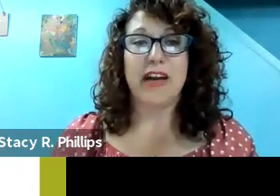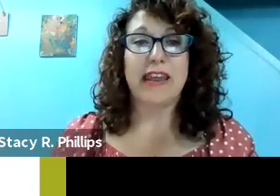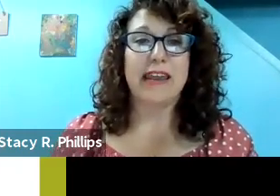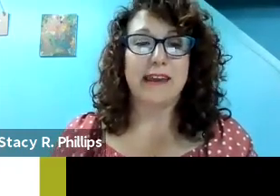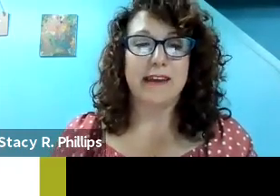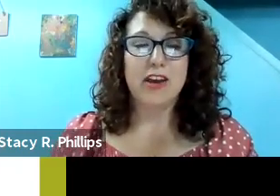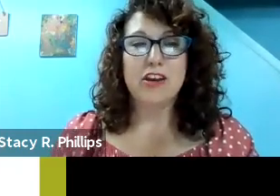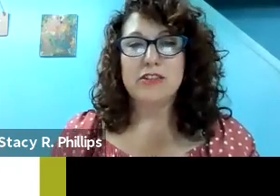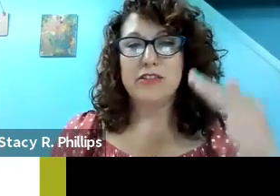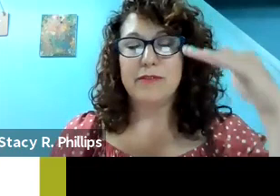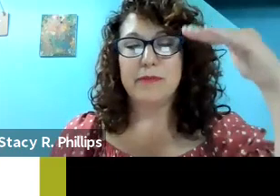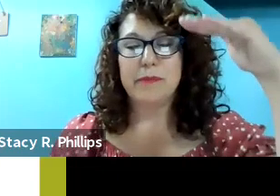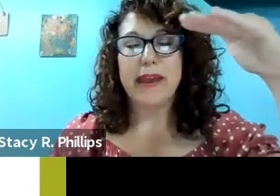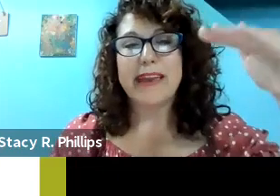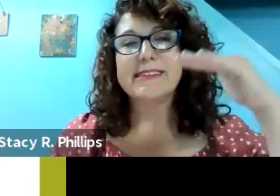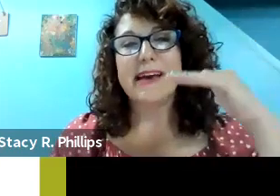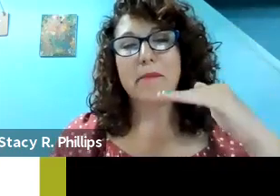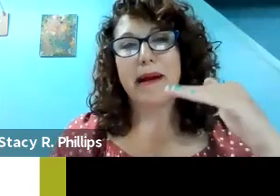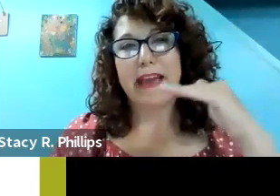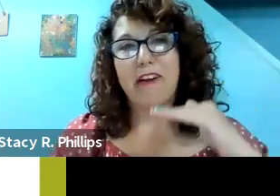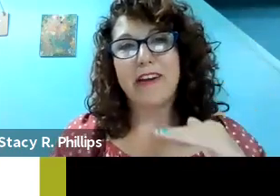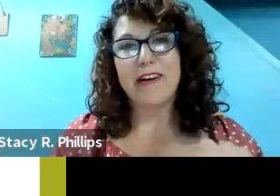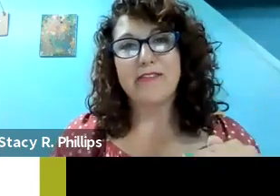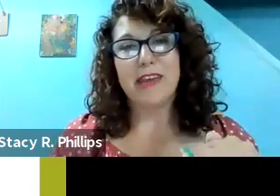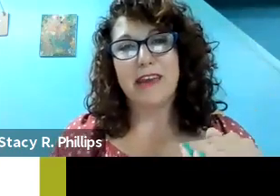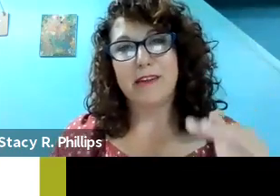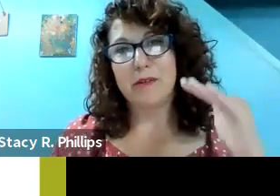at that heading, breaking it down by area of need